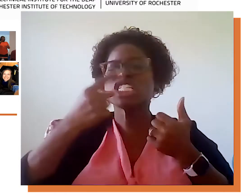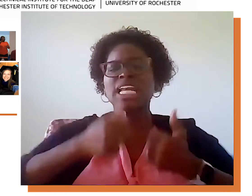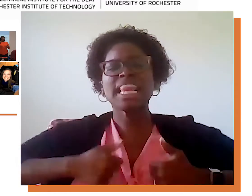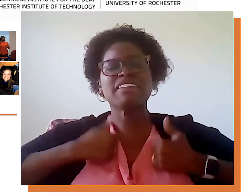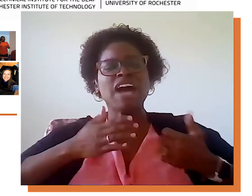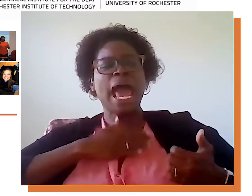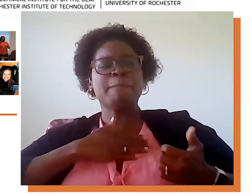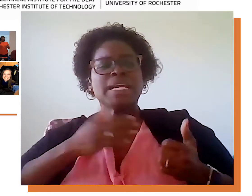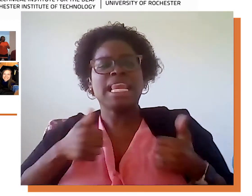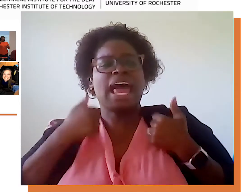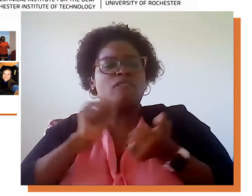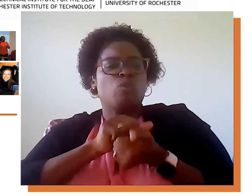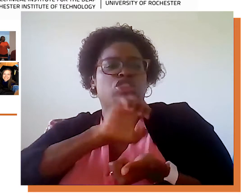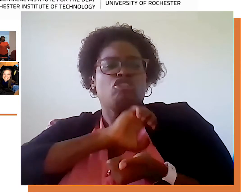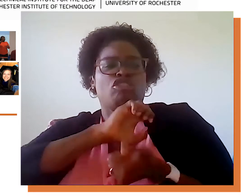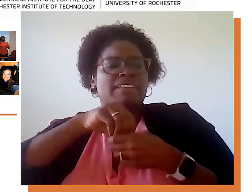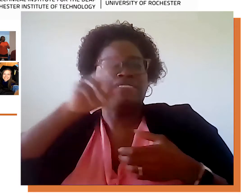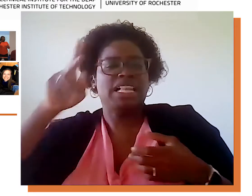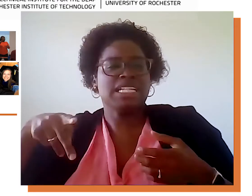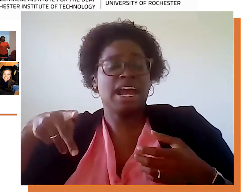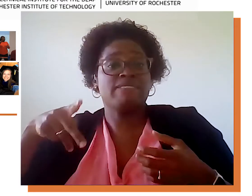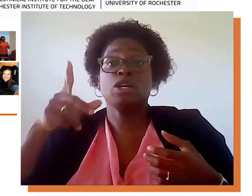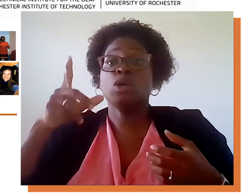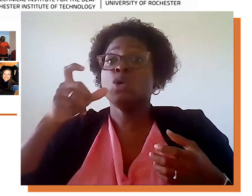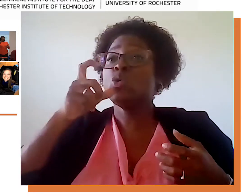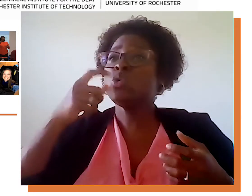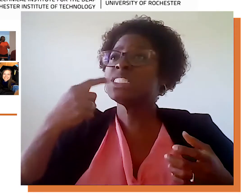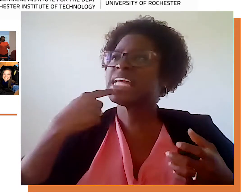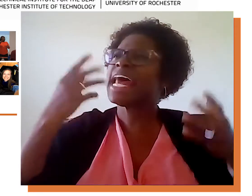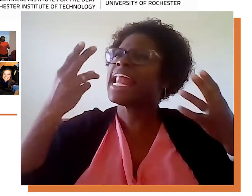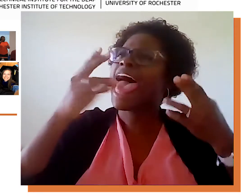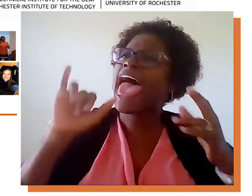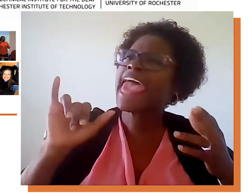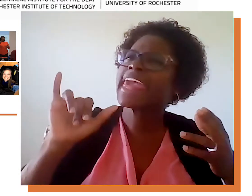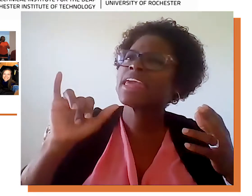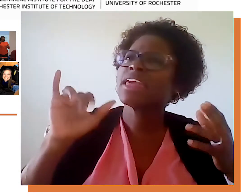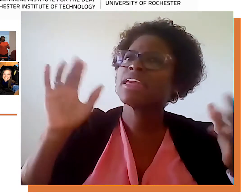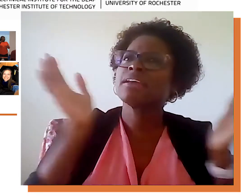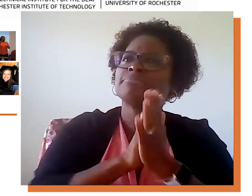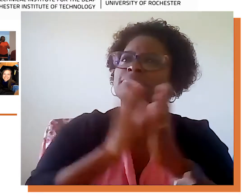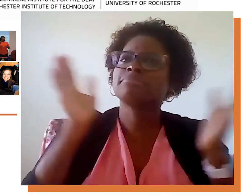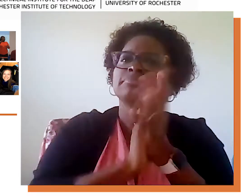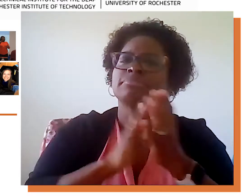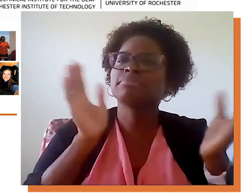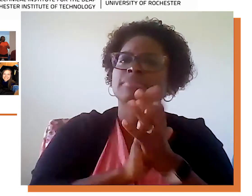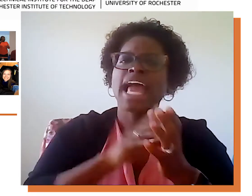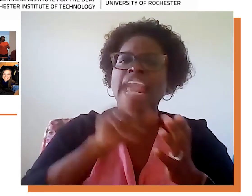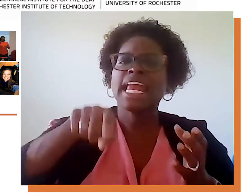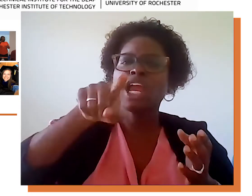So, I thought that I was giving up, but then someone said, "Hey, hey, come on now. We need you,"